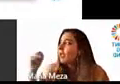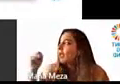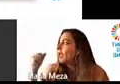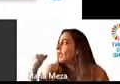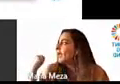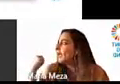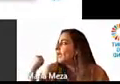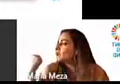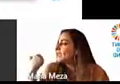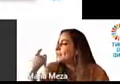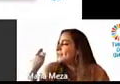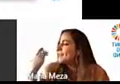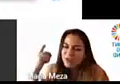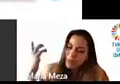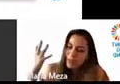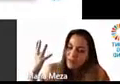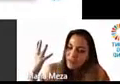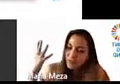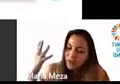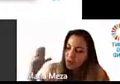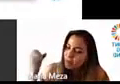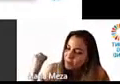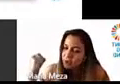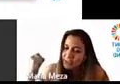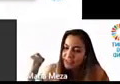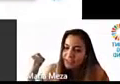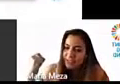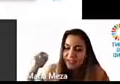something that you They have thought This seems to me a slightly crazy idea but I think that if it has a